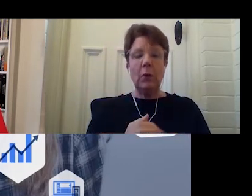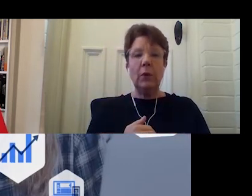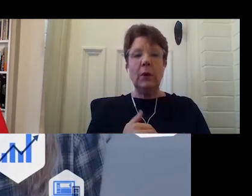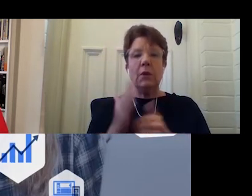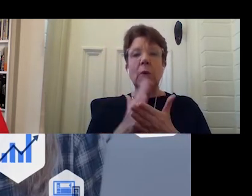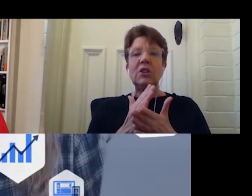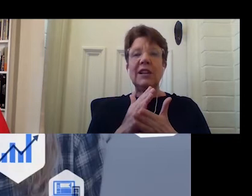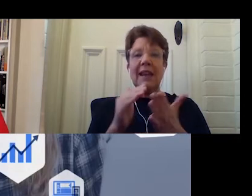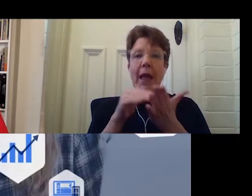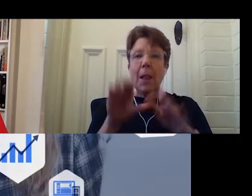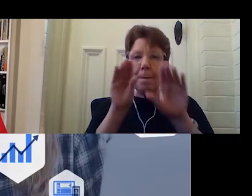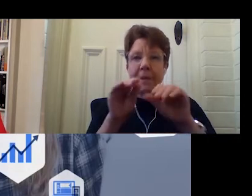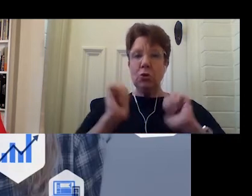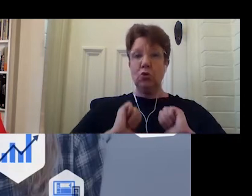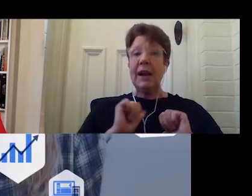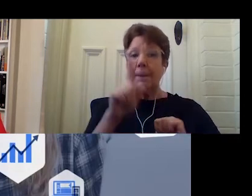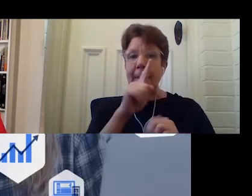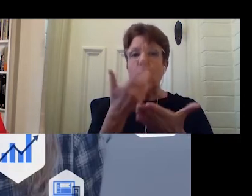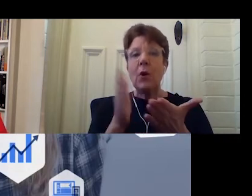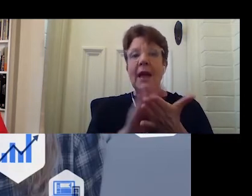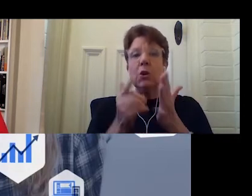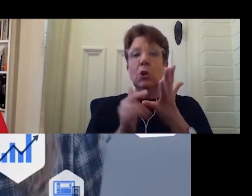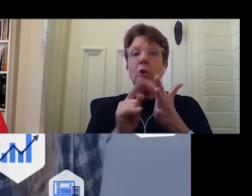train people in how to use Facebook more effectively for marketing